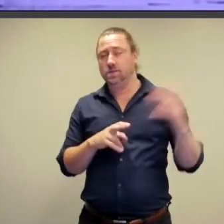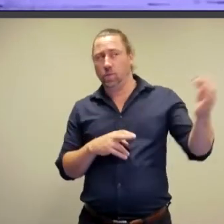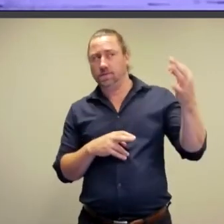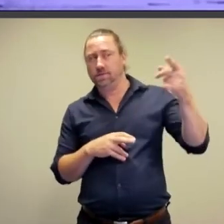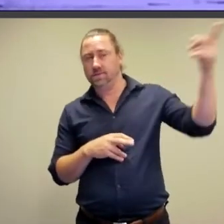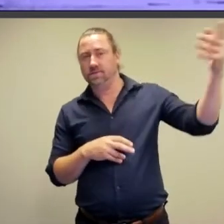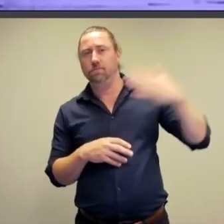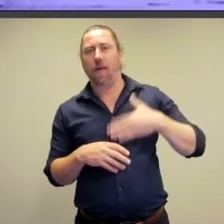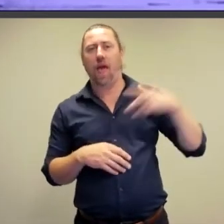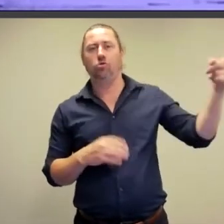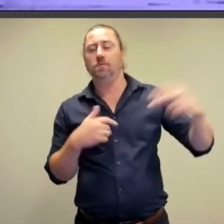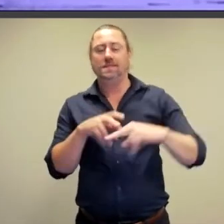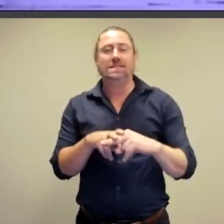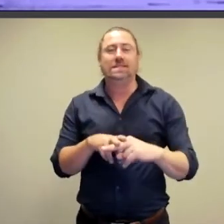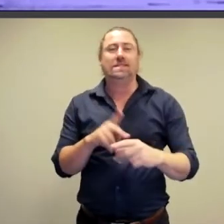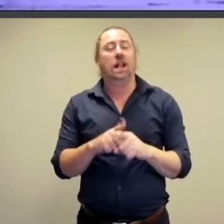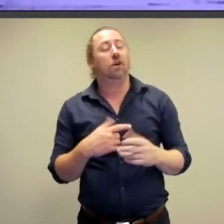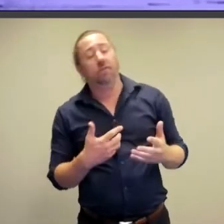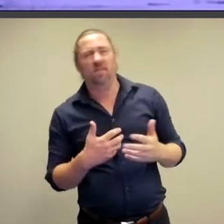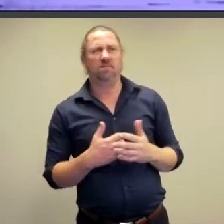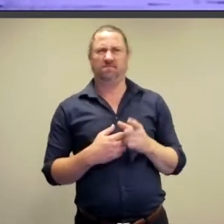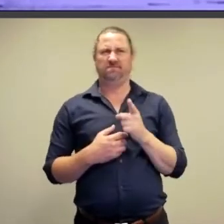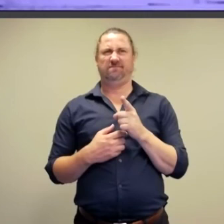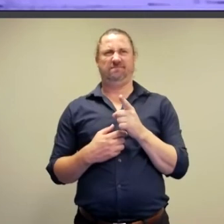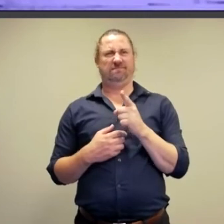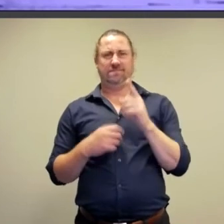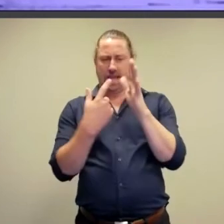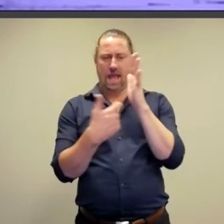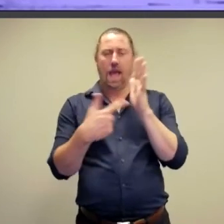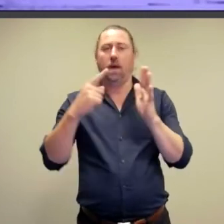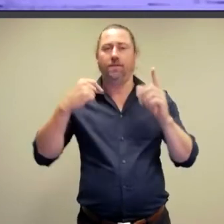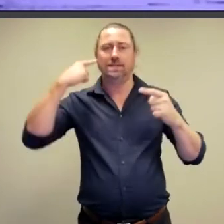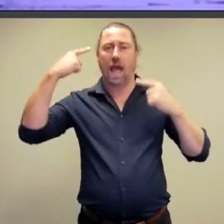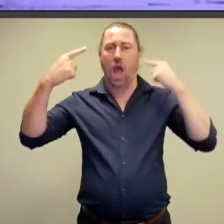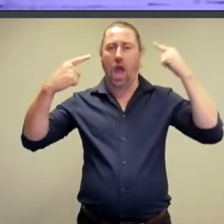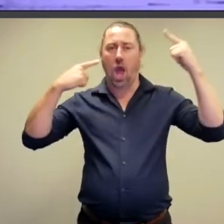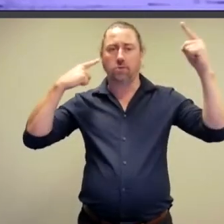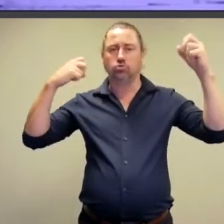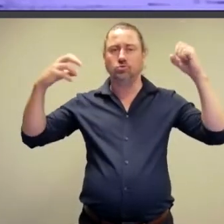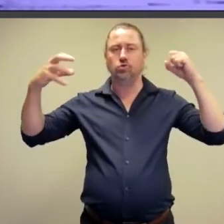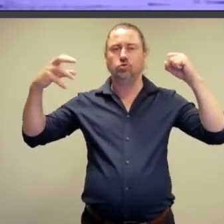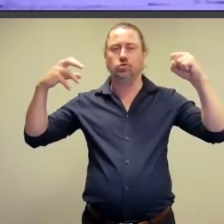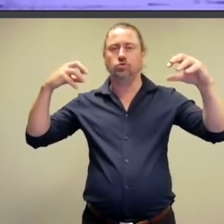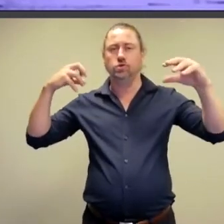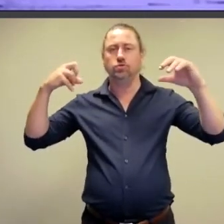to go to the bathroom. But this